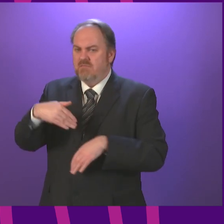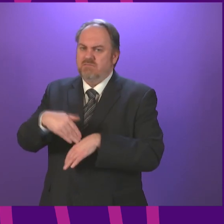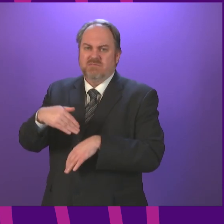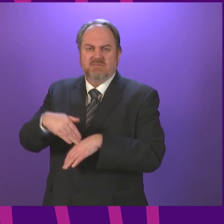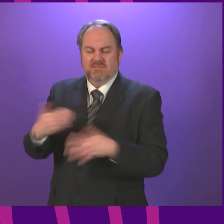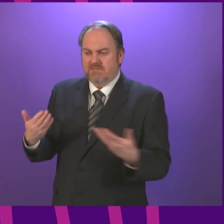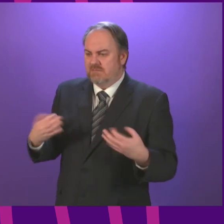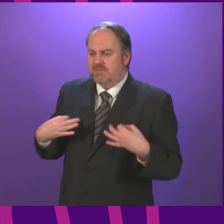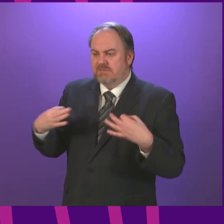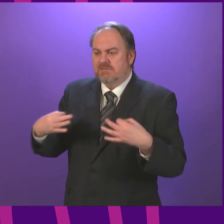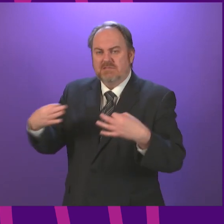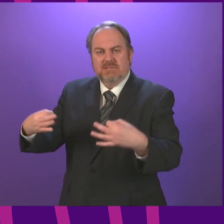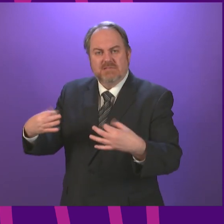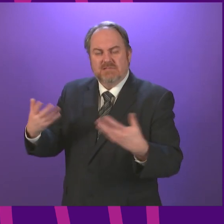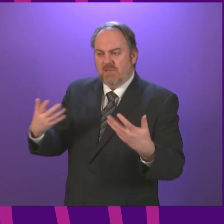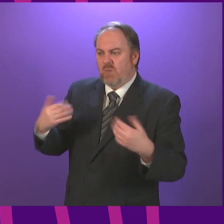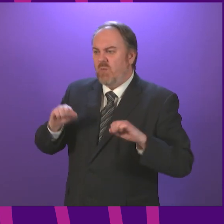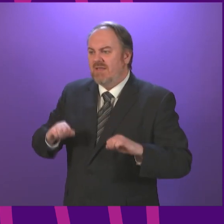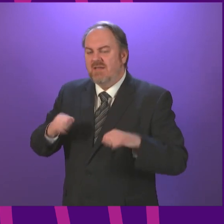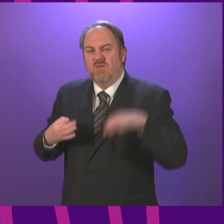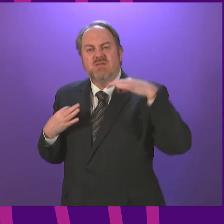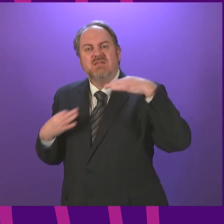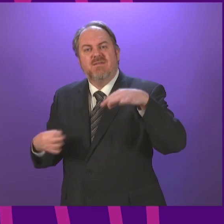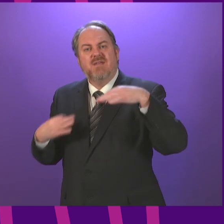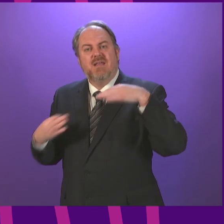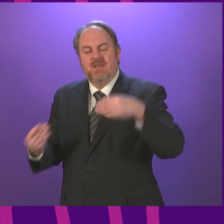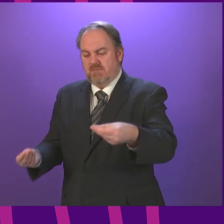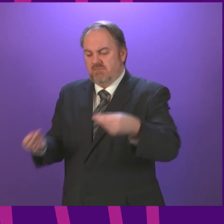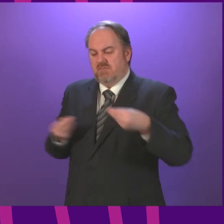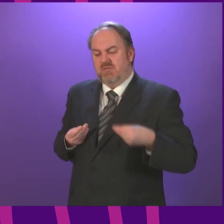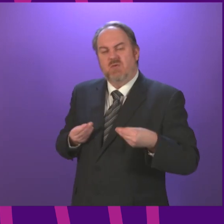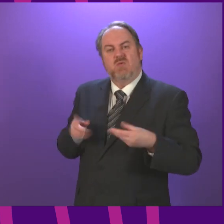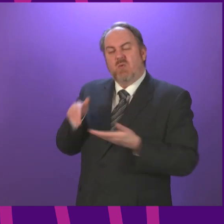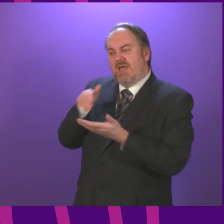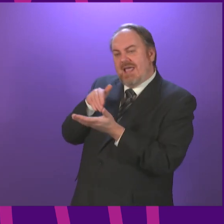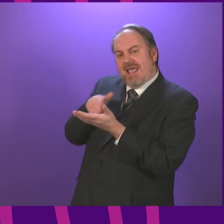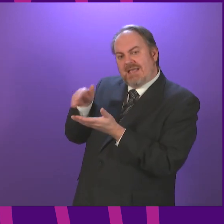of the suspension of certificates to export to China, which is a big market for them,